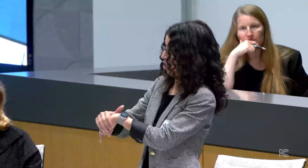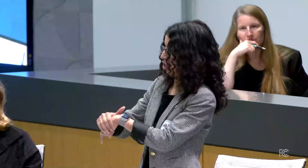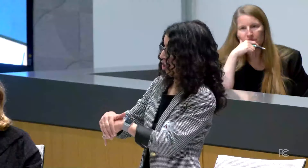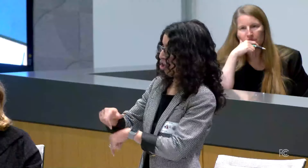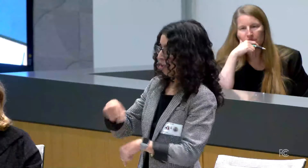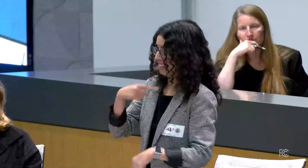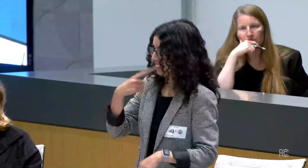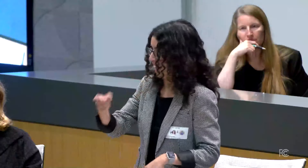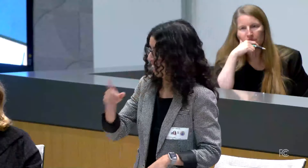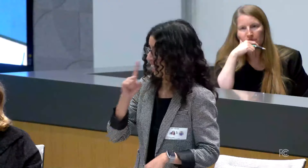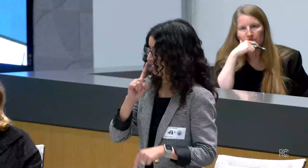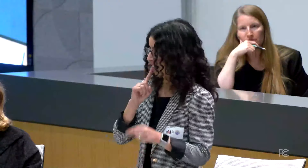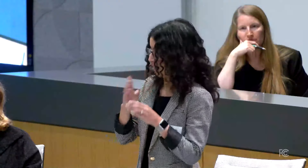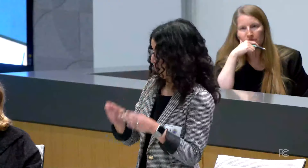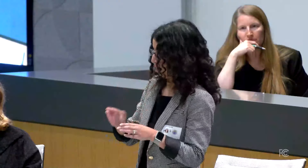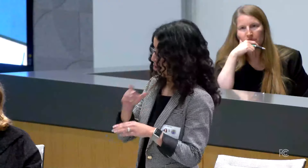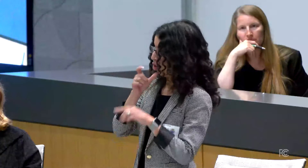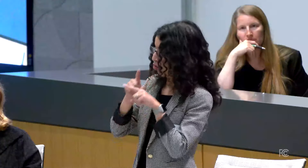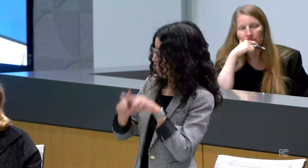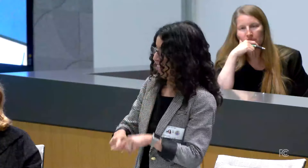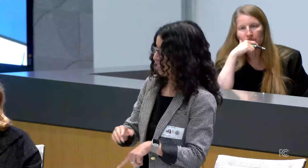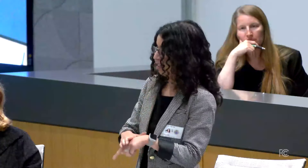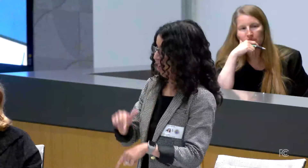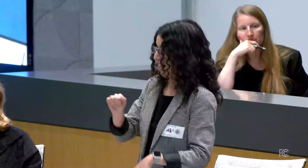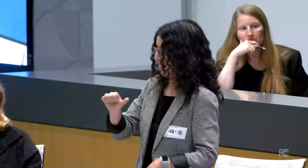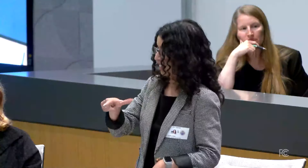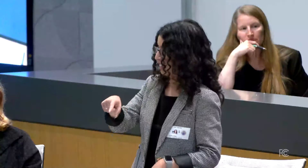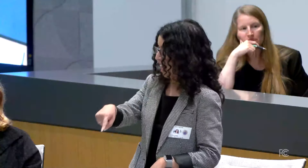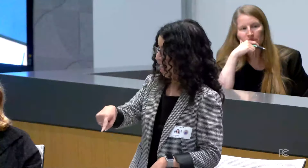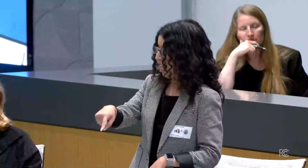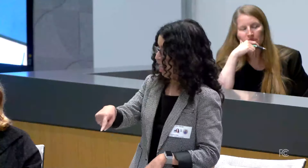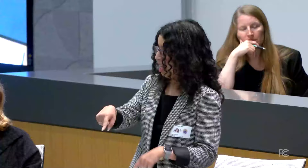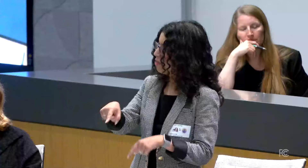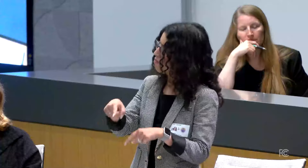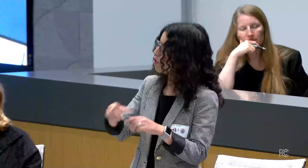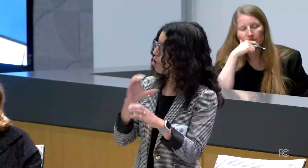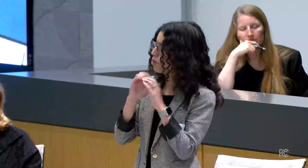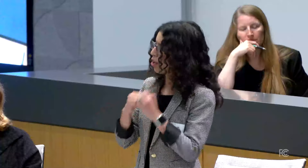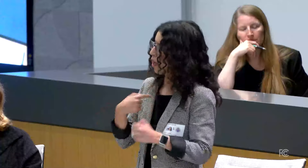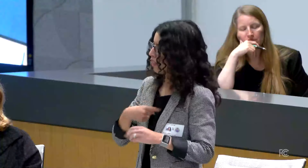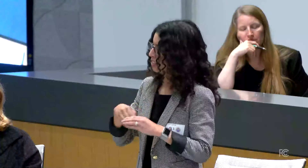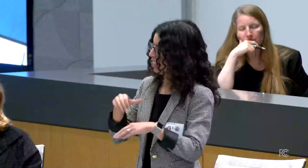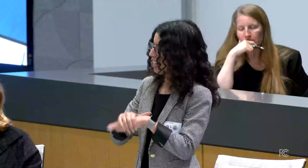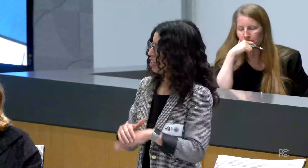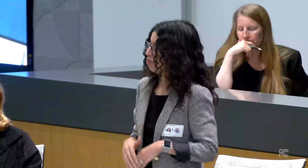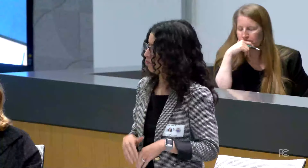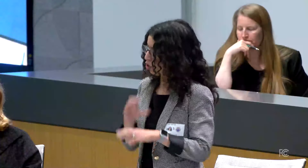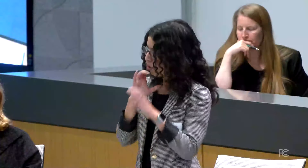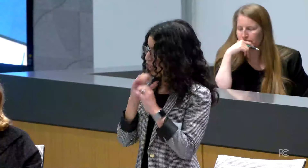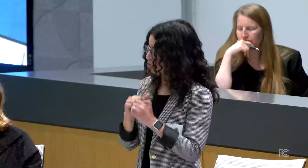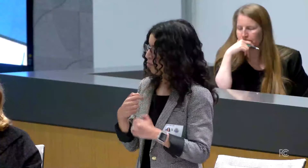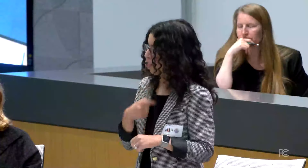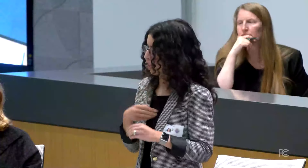TO SAY THAT THEY PROVIDE TTYS AND, THEREFORE, THEY ARE ACCESSIBLE AND THAT IS SUFFICIENT, THAT'S NOT ACTUALLY THE CASE.